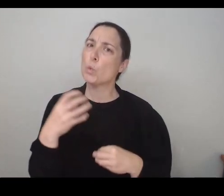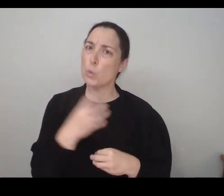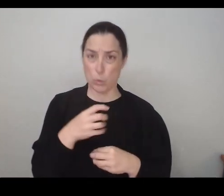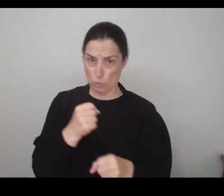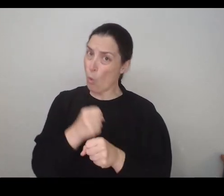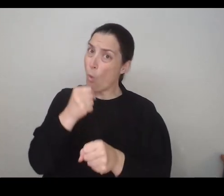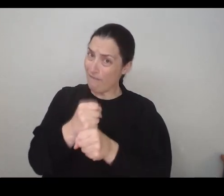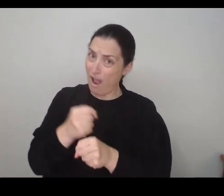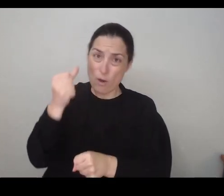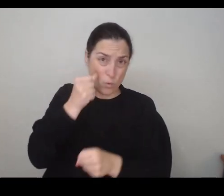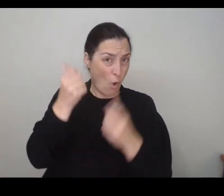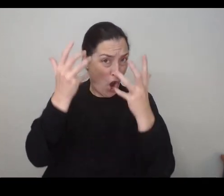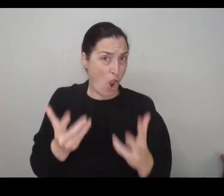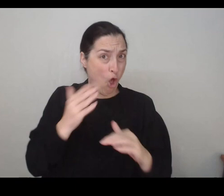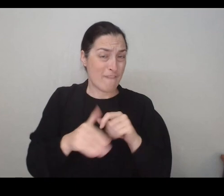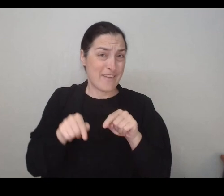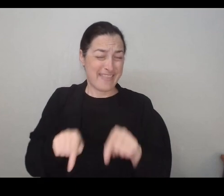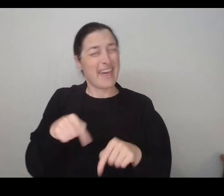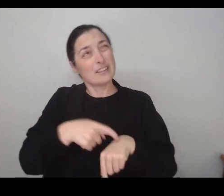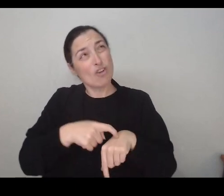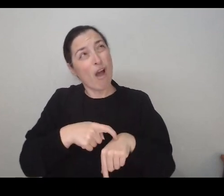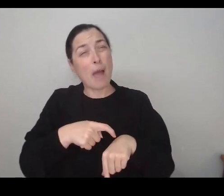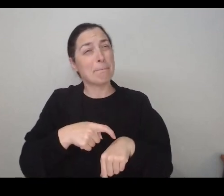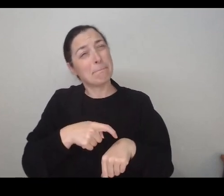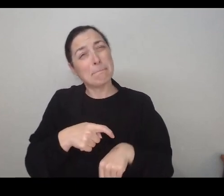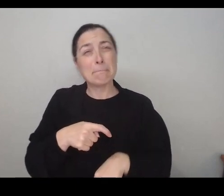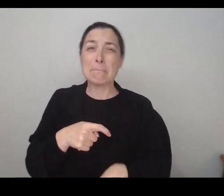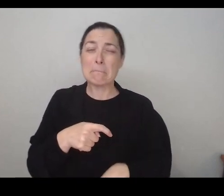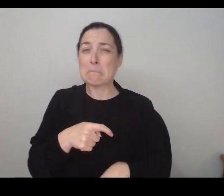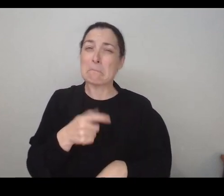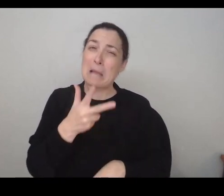And at that time in the '80s, '90s, the Fayum portrait became very popular